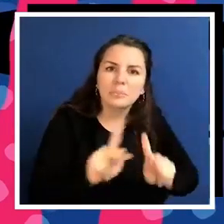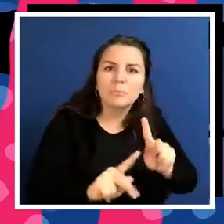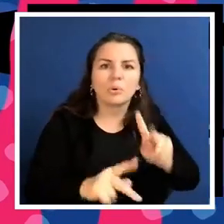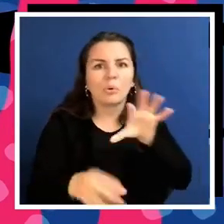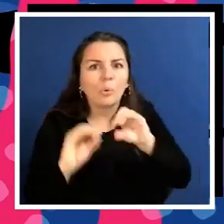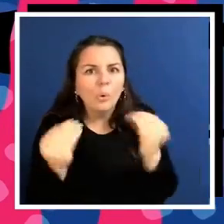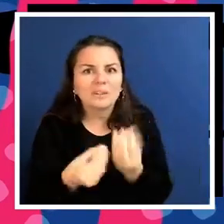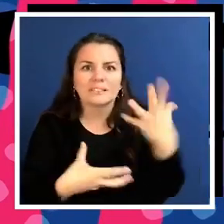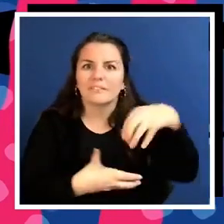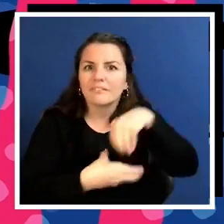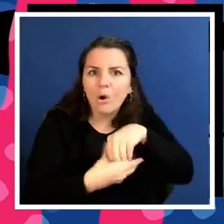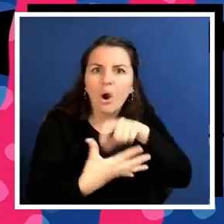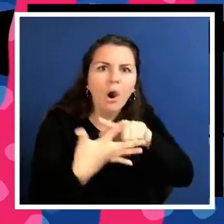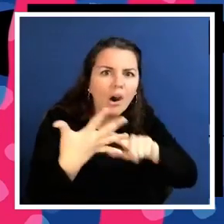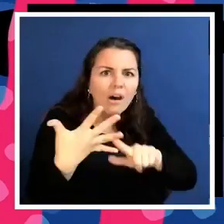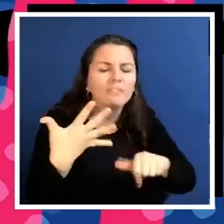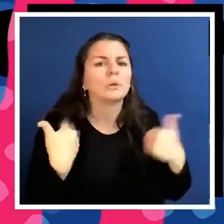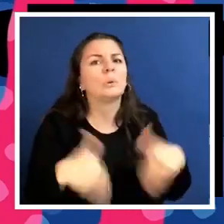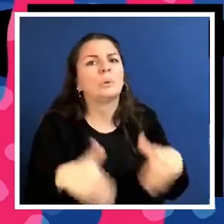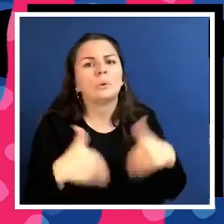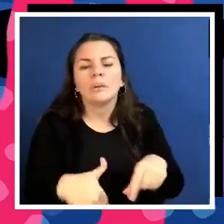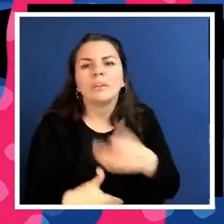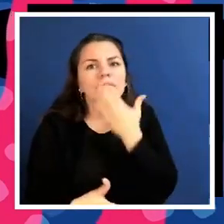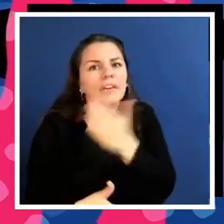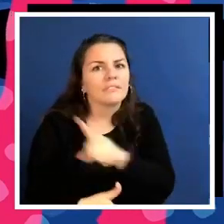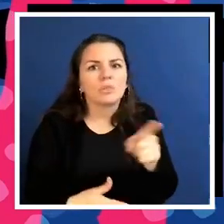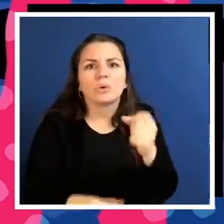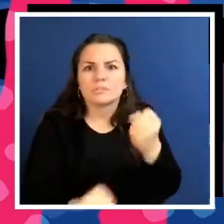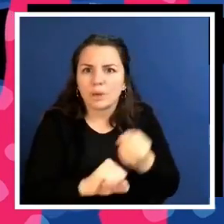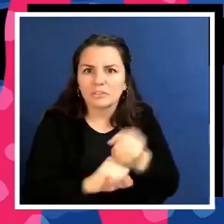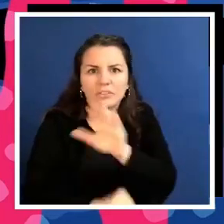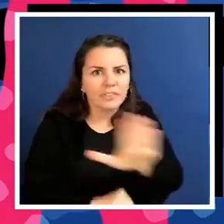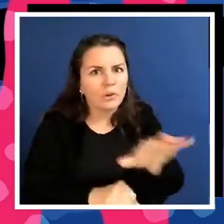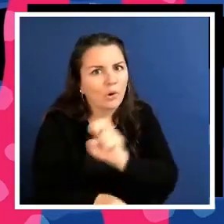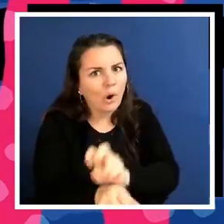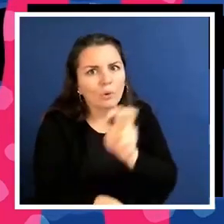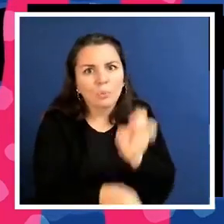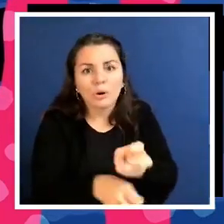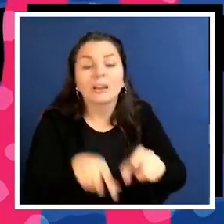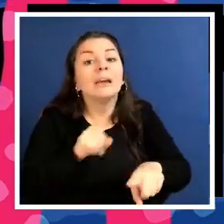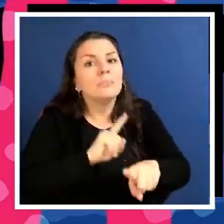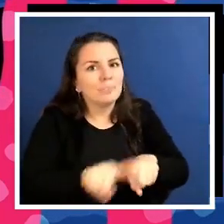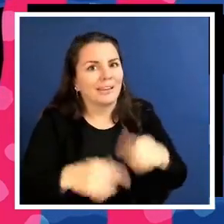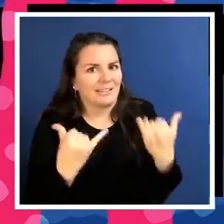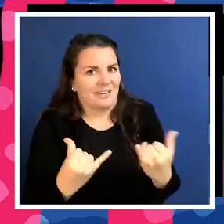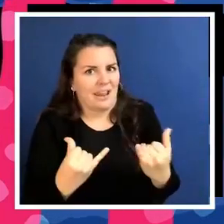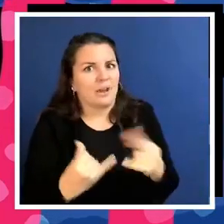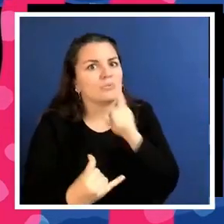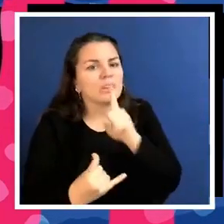LET'S BUILD BACK BETTER AND TOGETHER. THANK YOU TO THE SECURITY